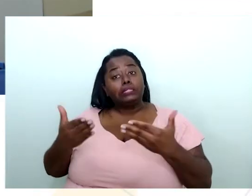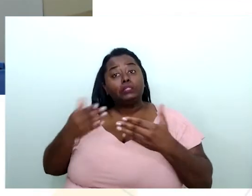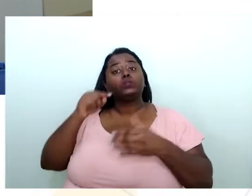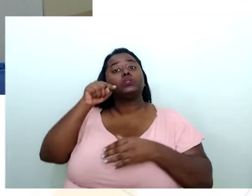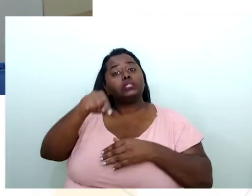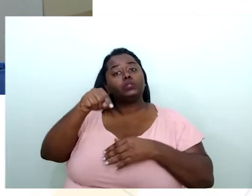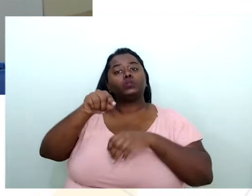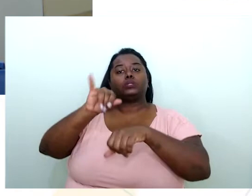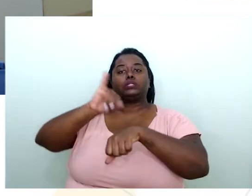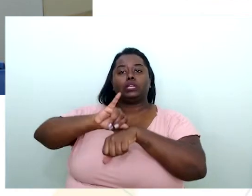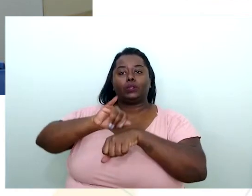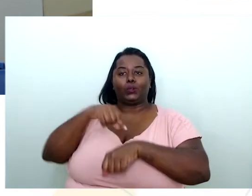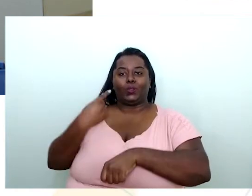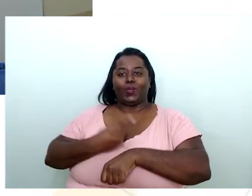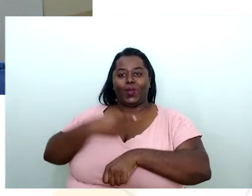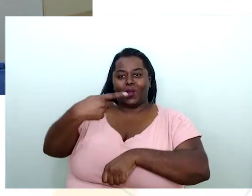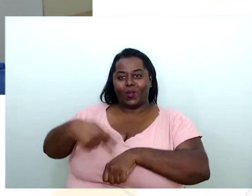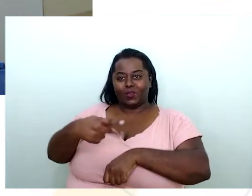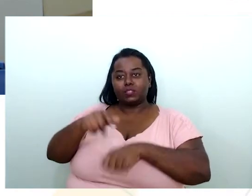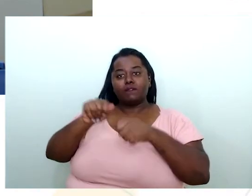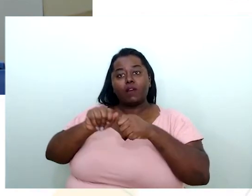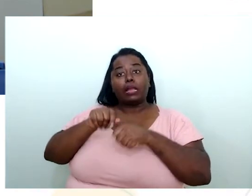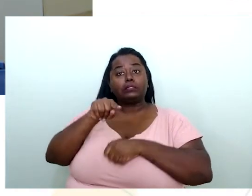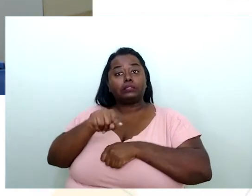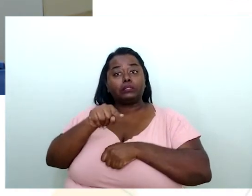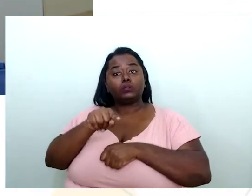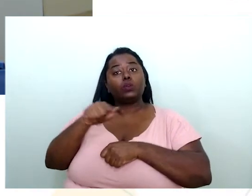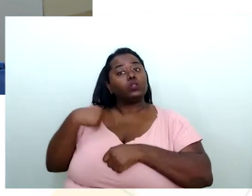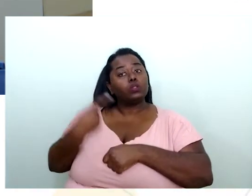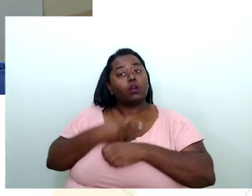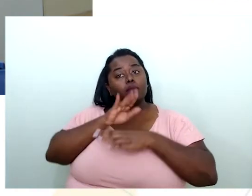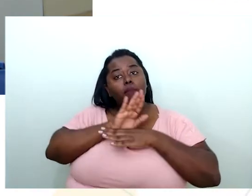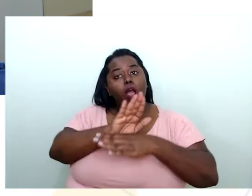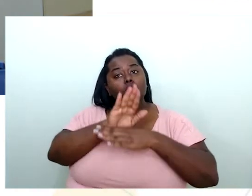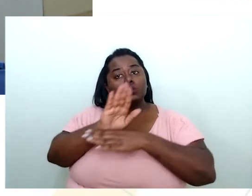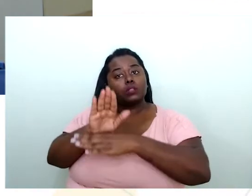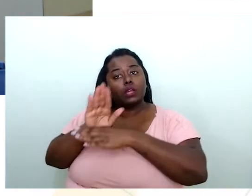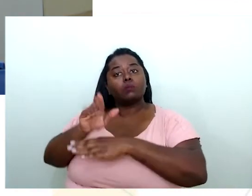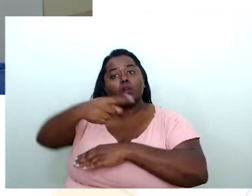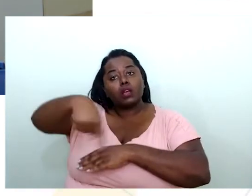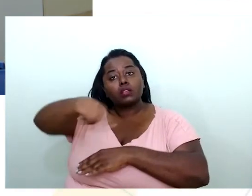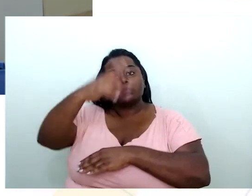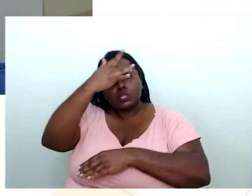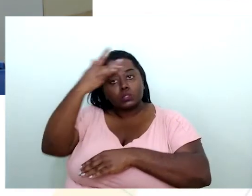resources and give students the productive learning experiences that